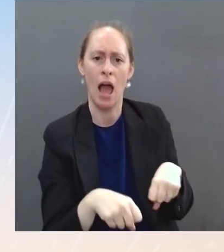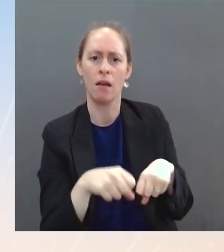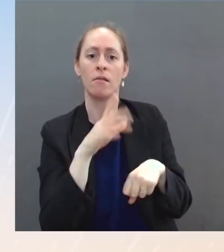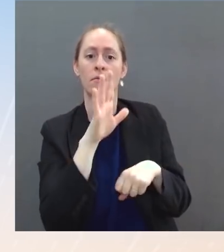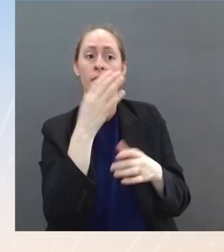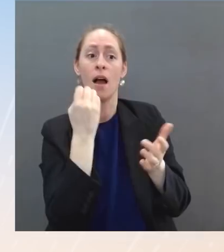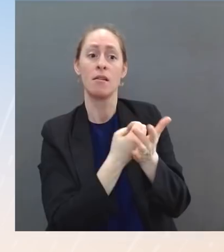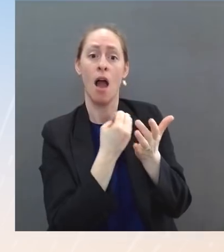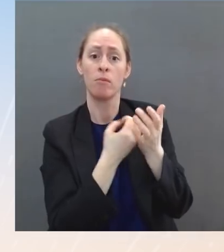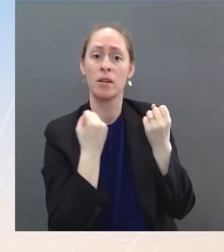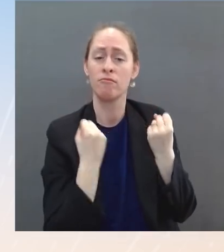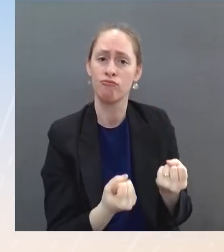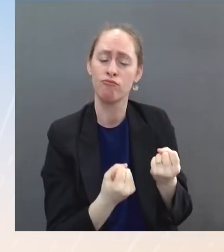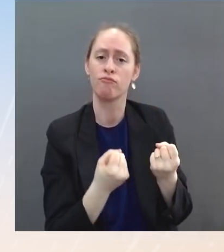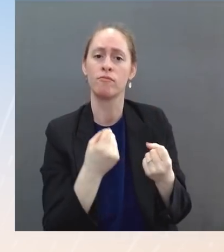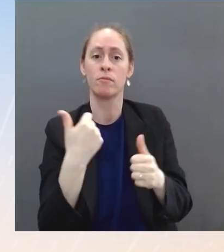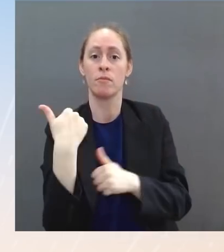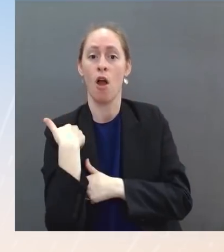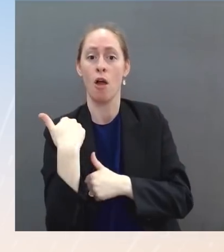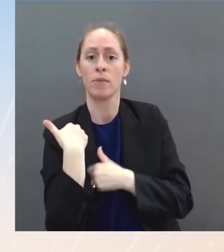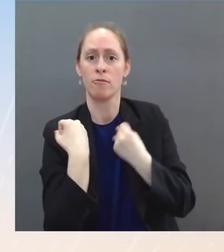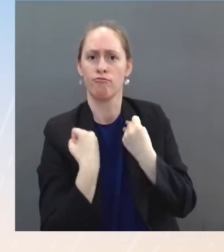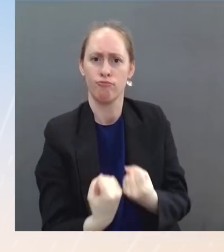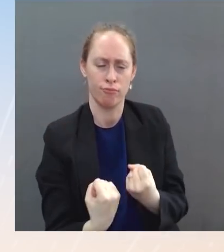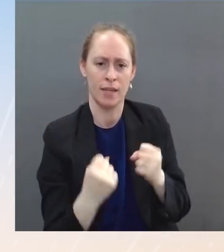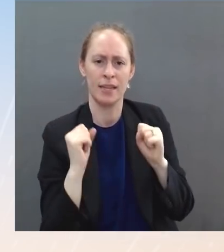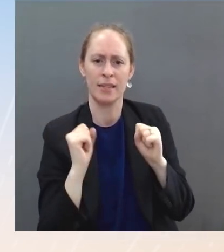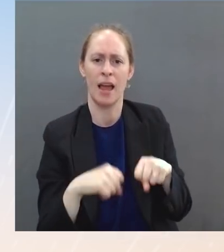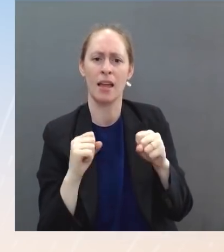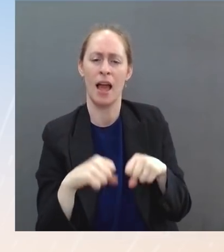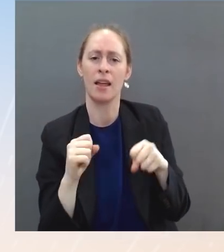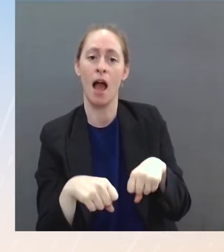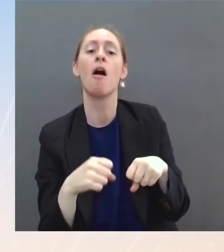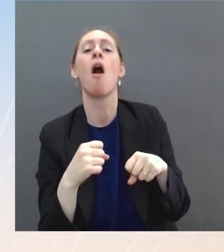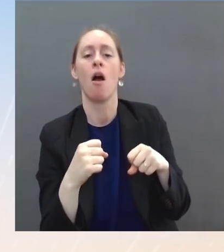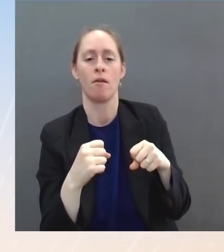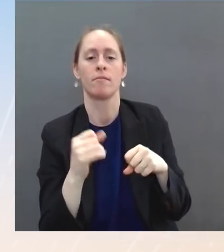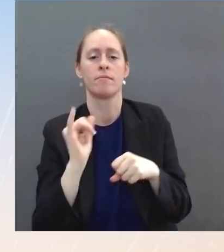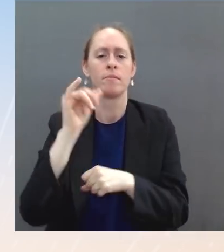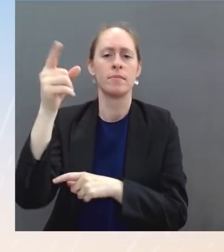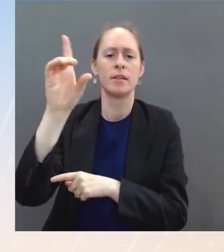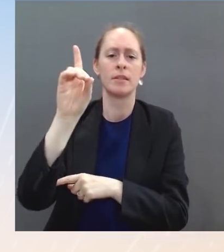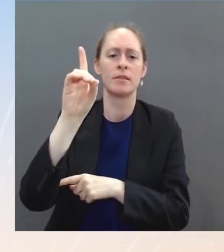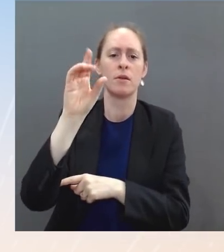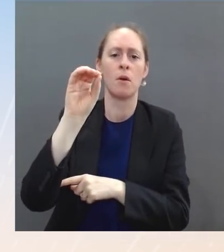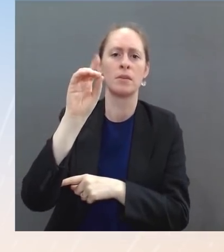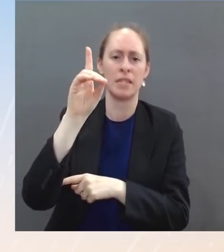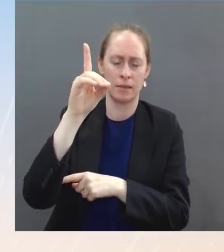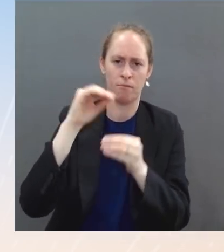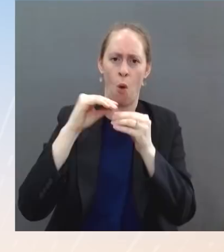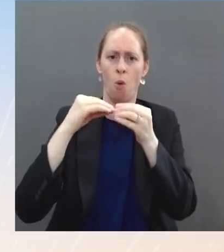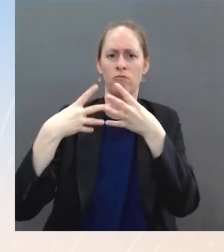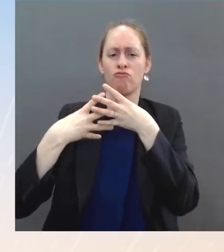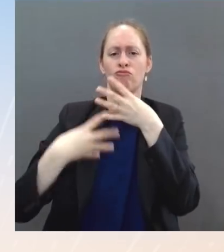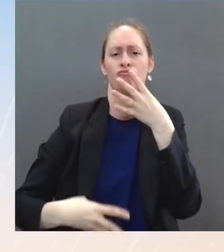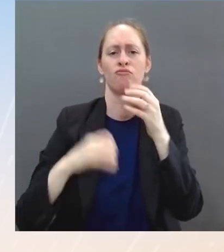the Department of Defense announced an additional package beyond what was announced just a few weeks ago. So we're going to continue to do that.